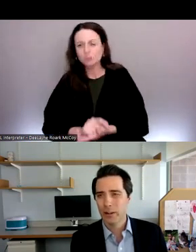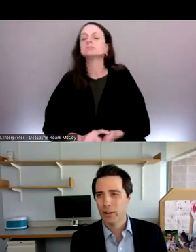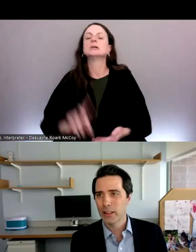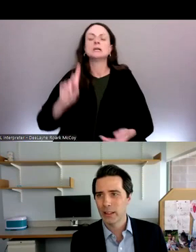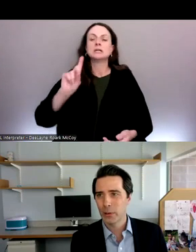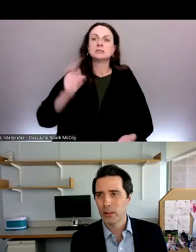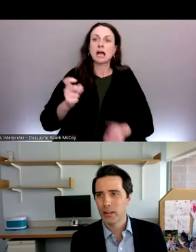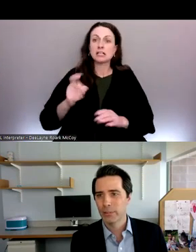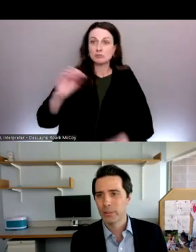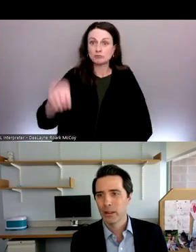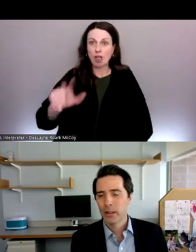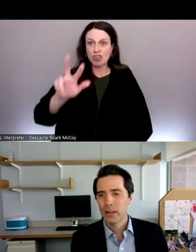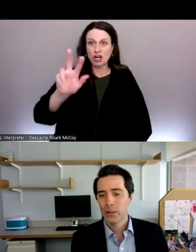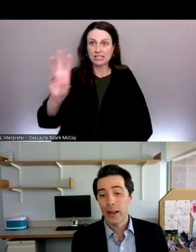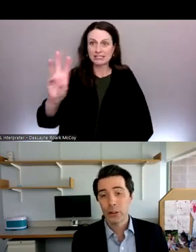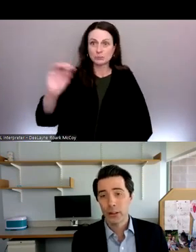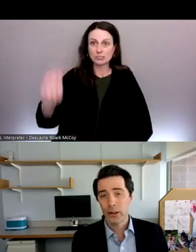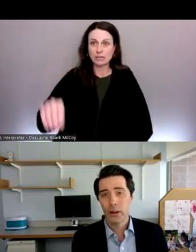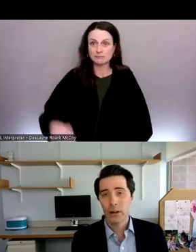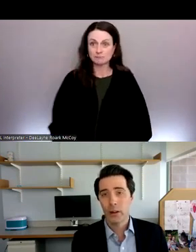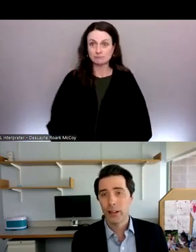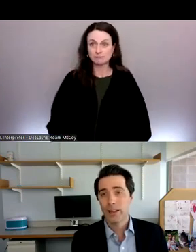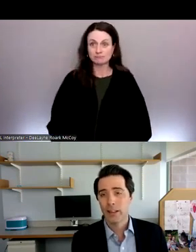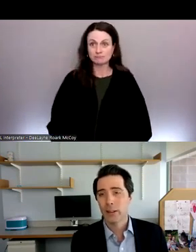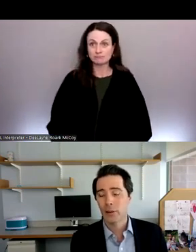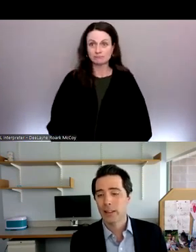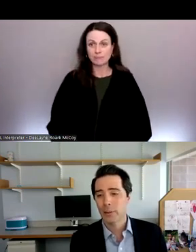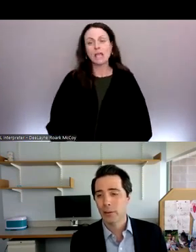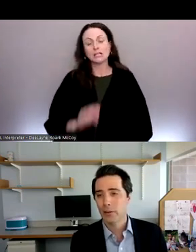is about 36 percent